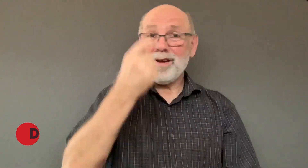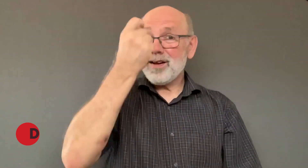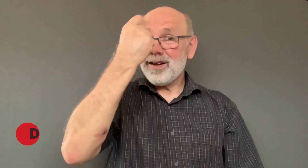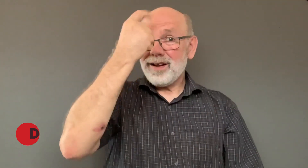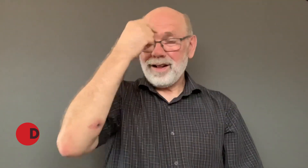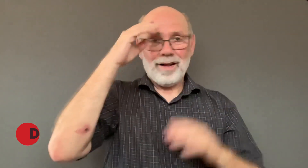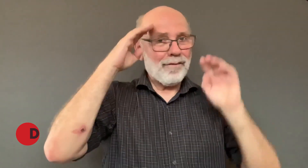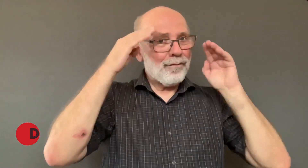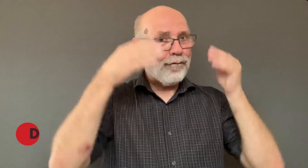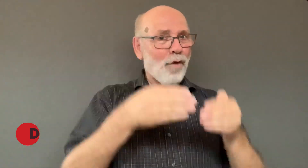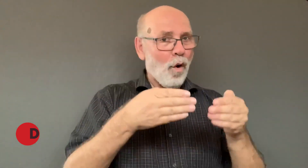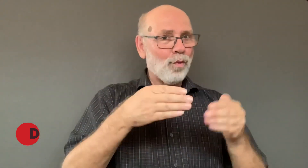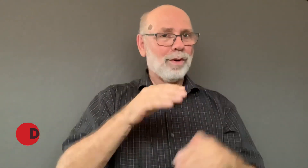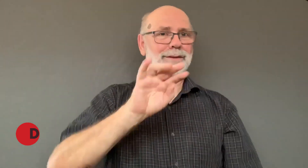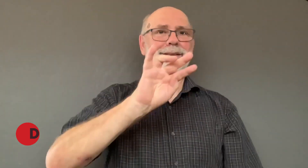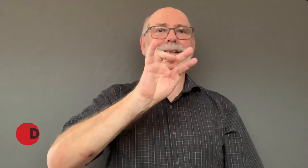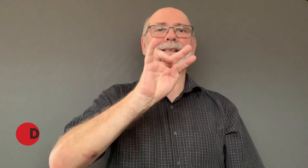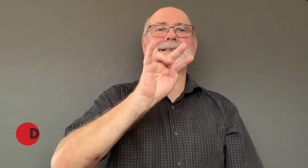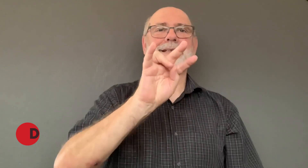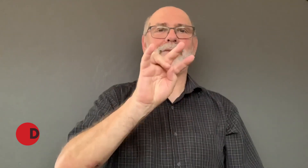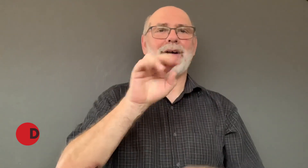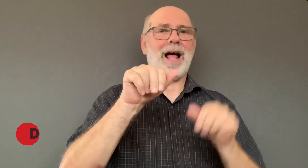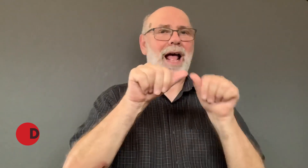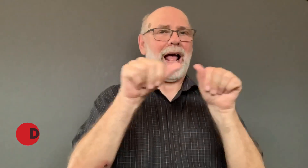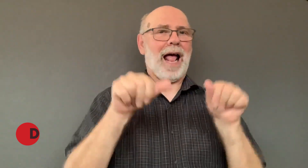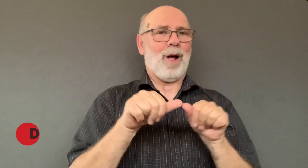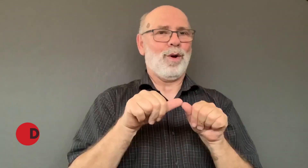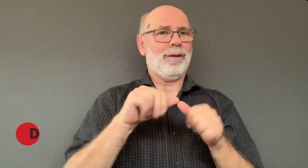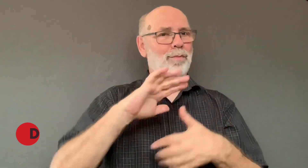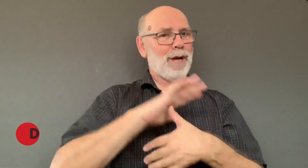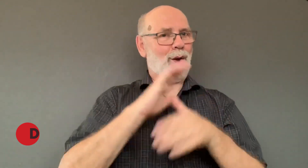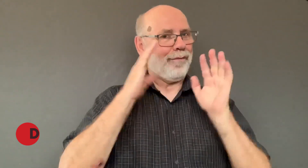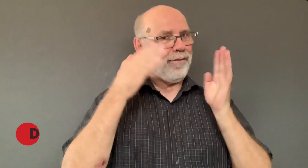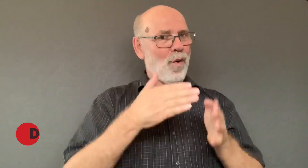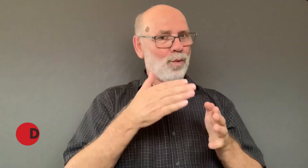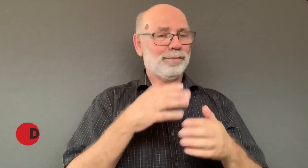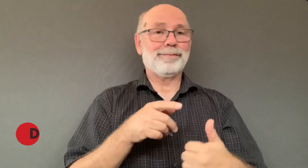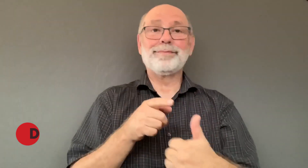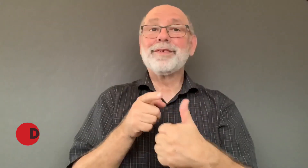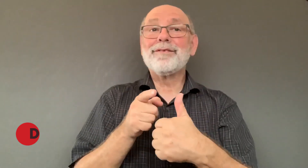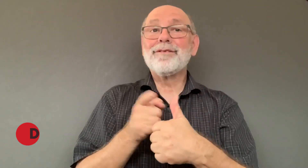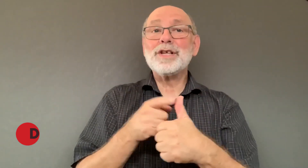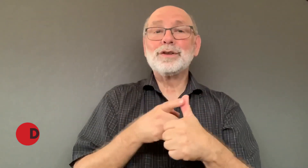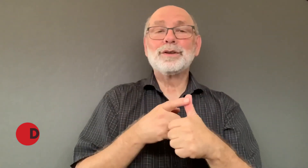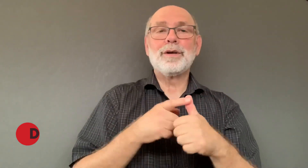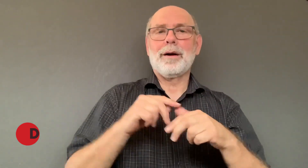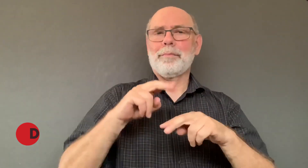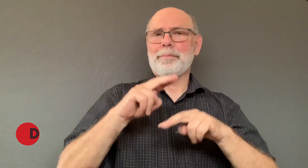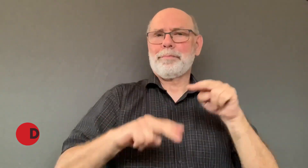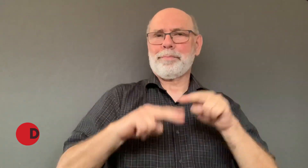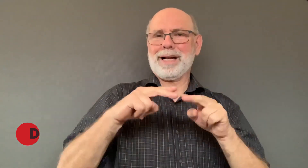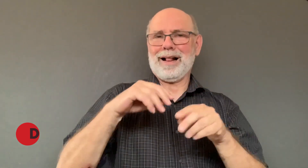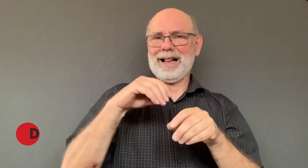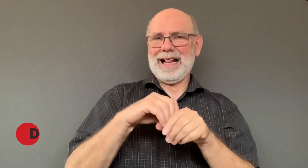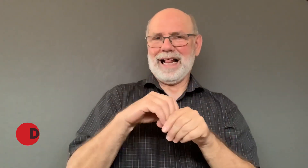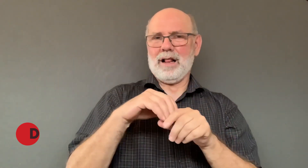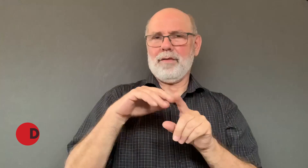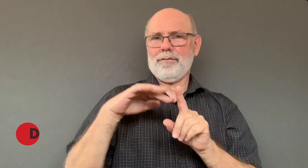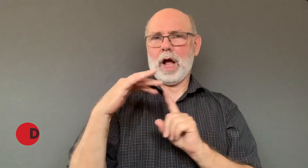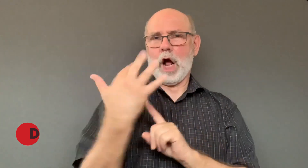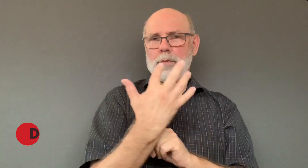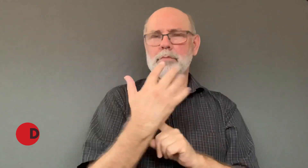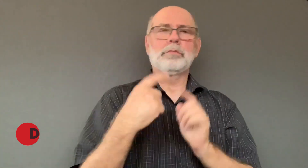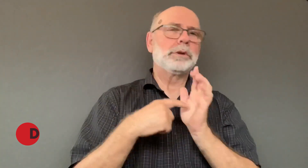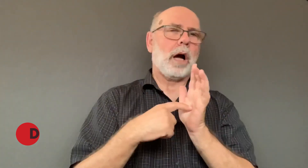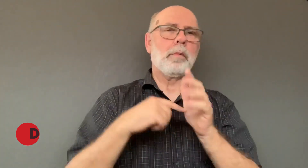The bill focuses on seven areas, the first is built environment which means